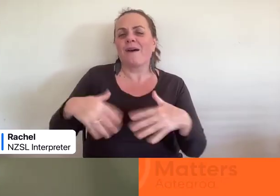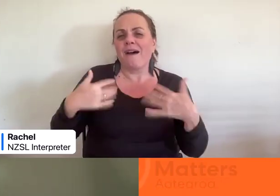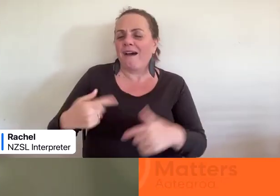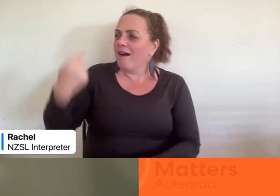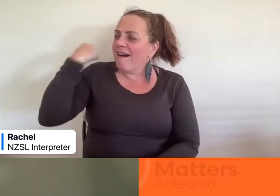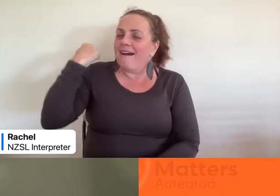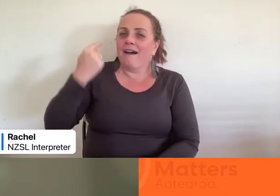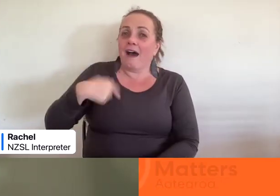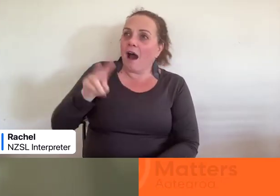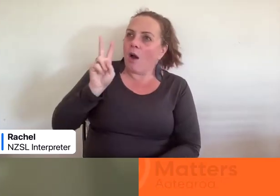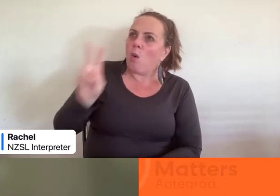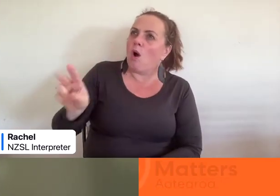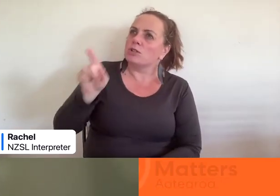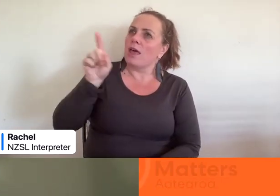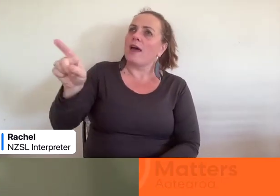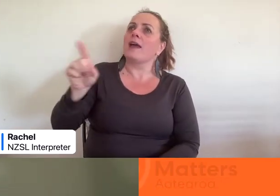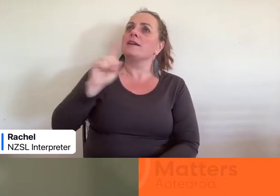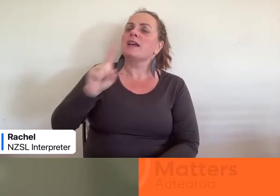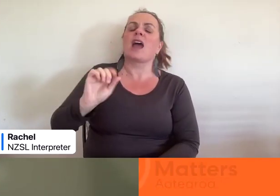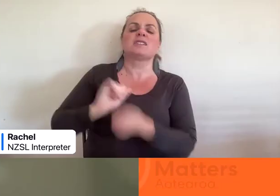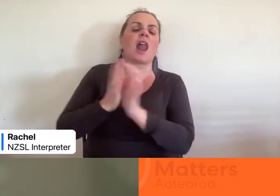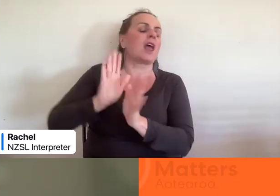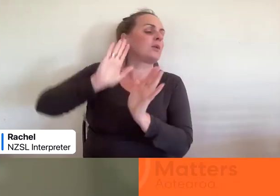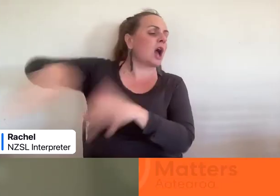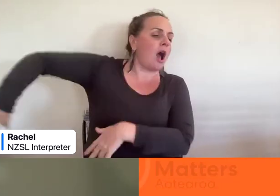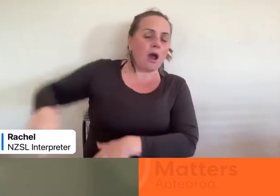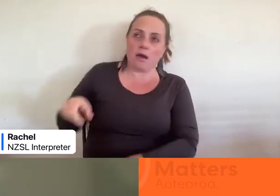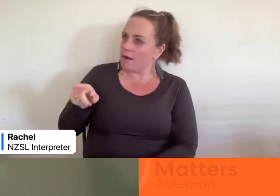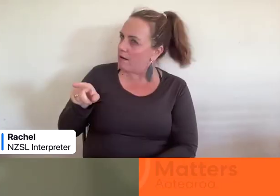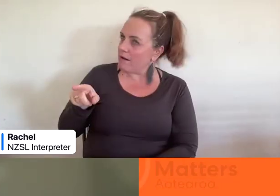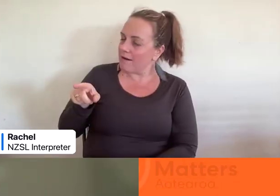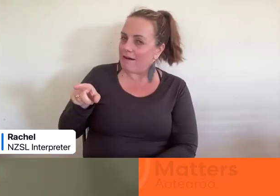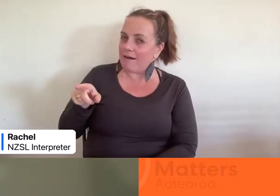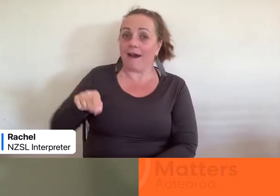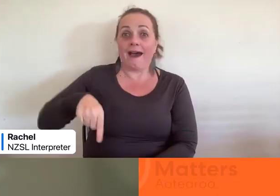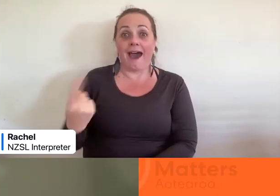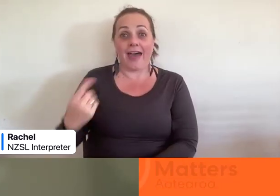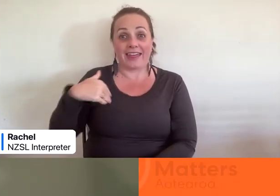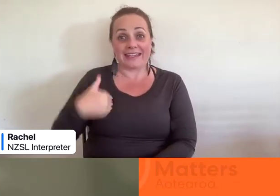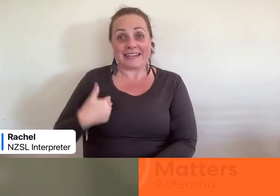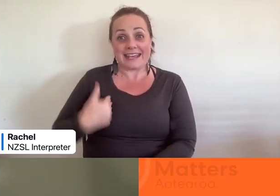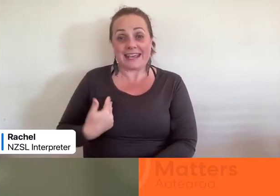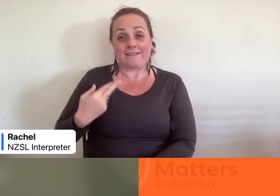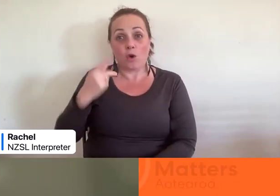dismiss the need for sign language and all the other needs that she had there. But she stuck